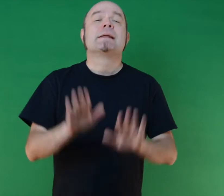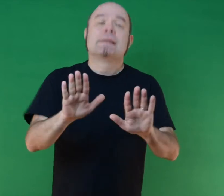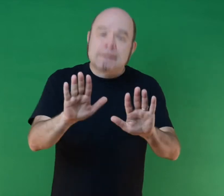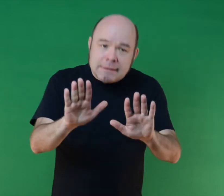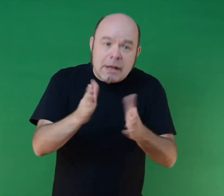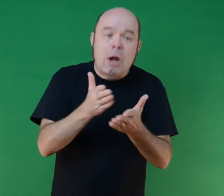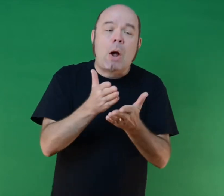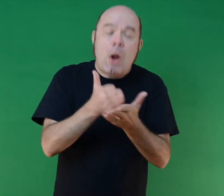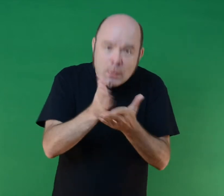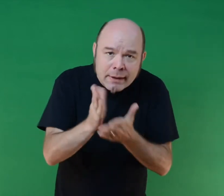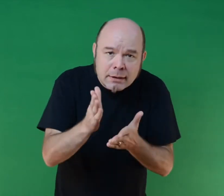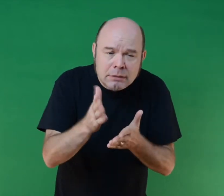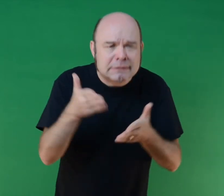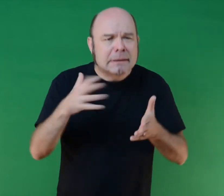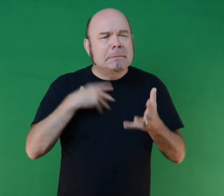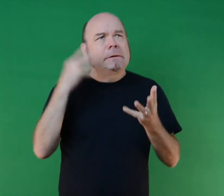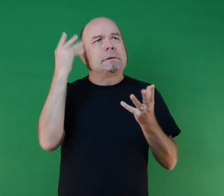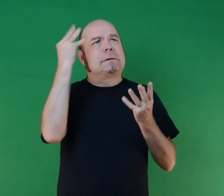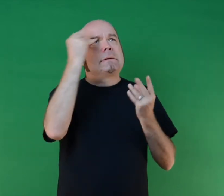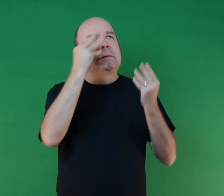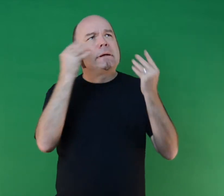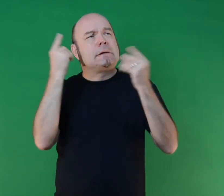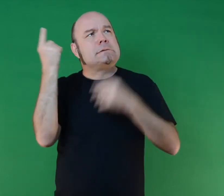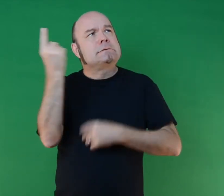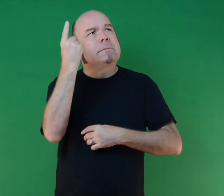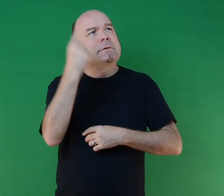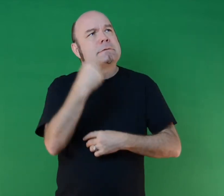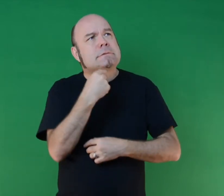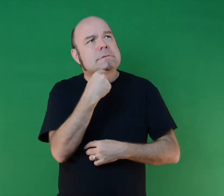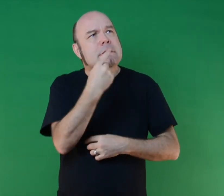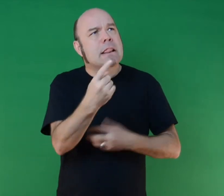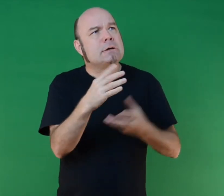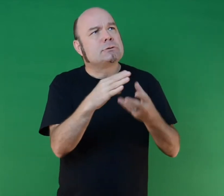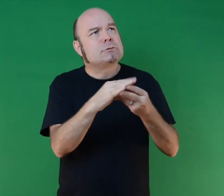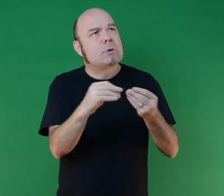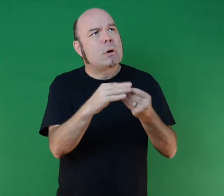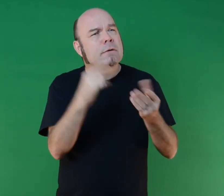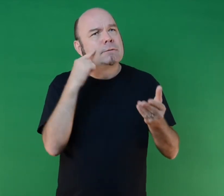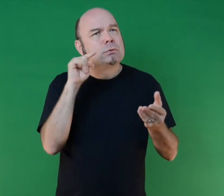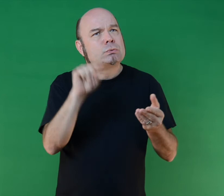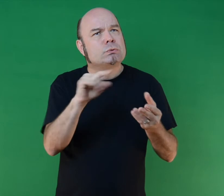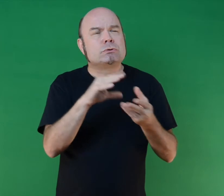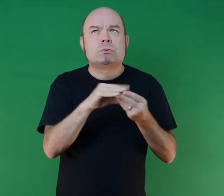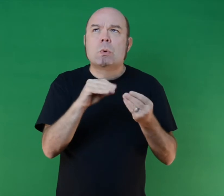"All right," said Toad. "Let me think of a story to tell you."